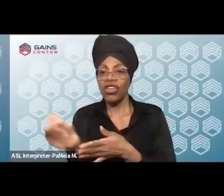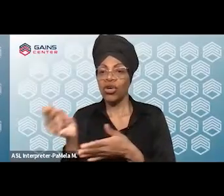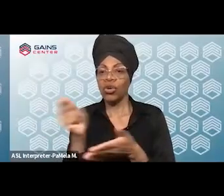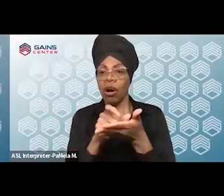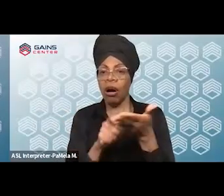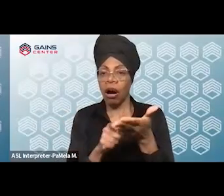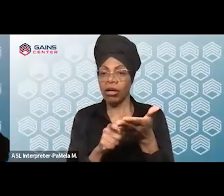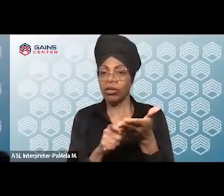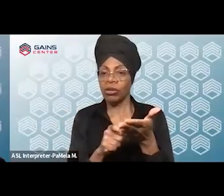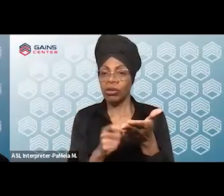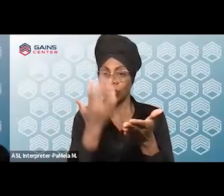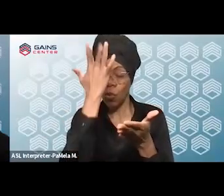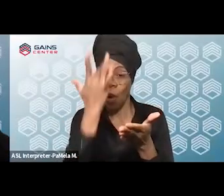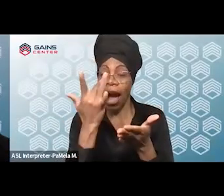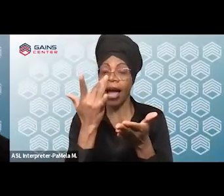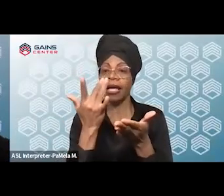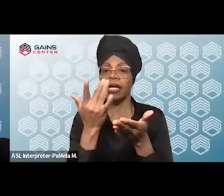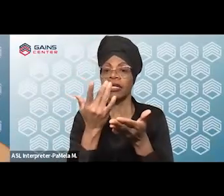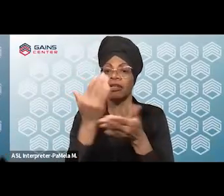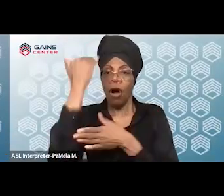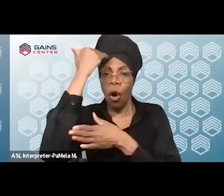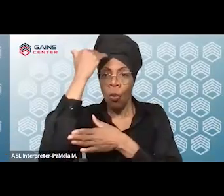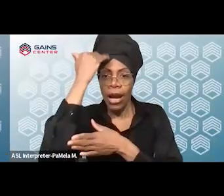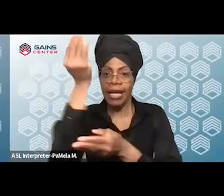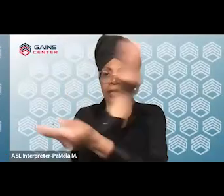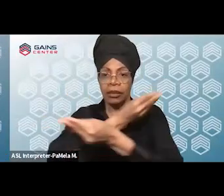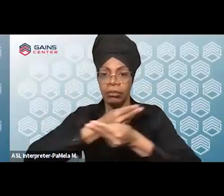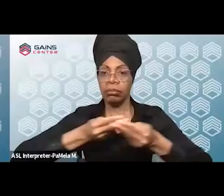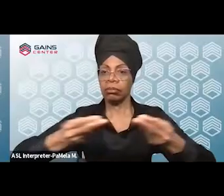to just bring awareness of what I just said, right?